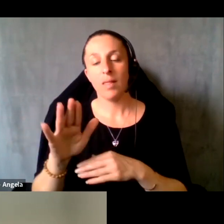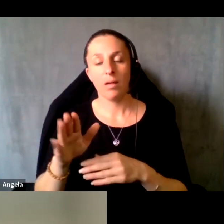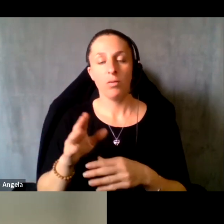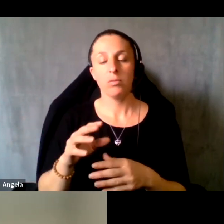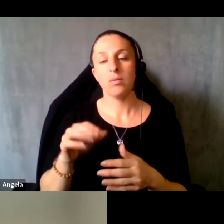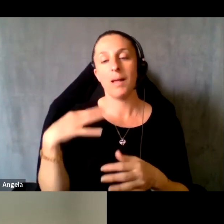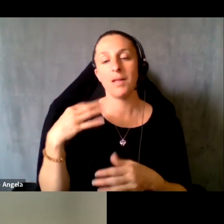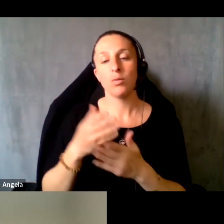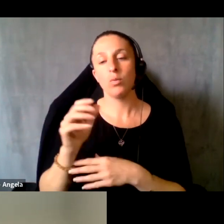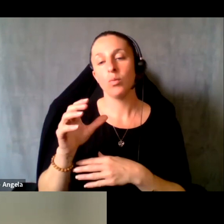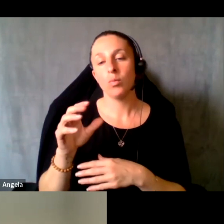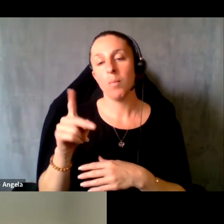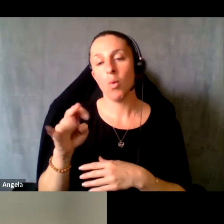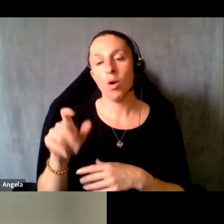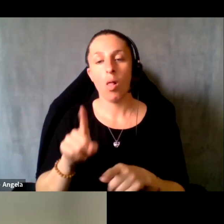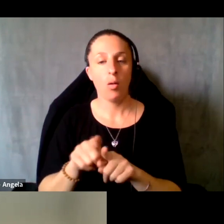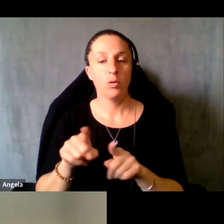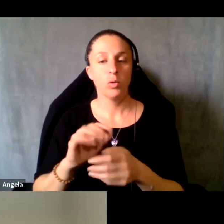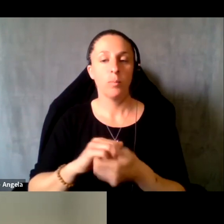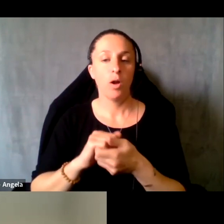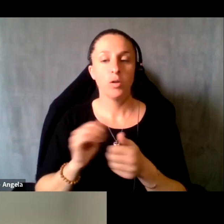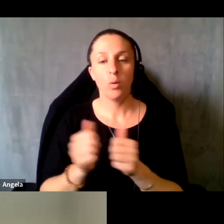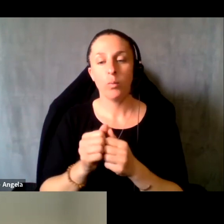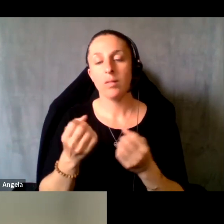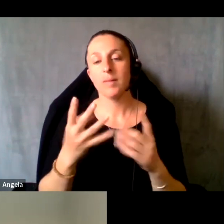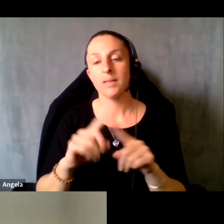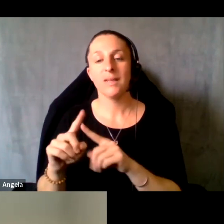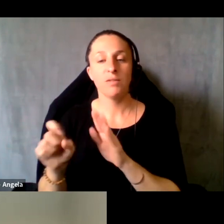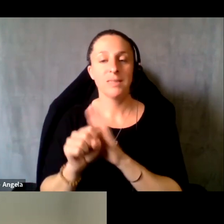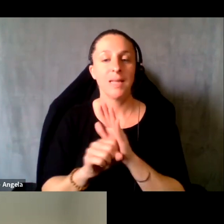also are working in partnership with number of other State agencies through the get connected